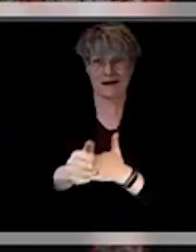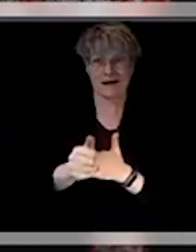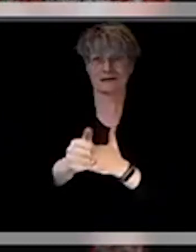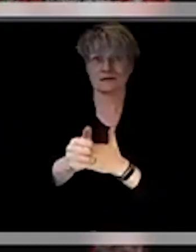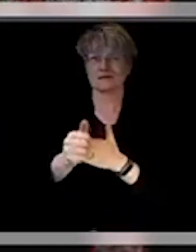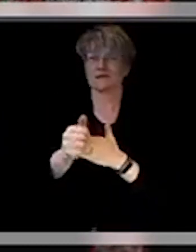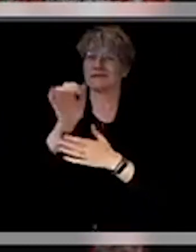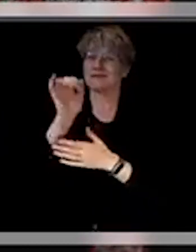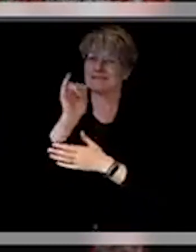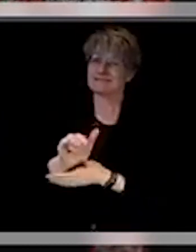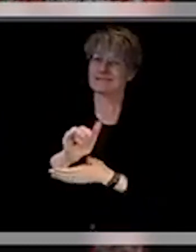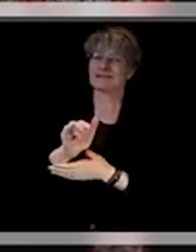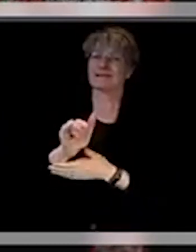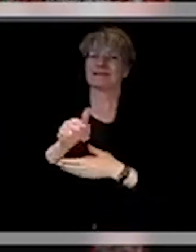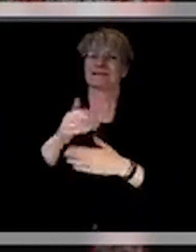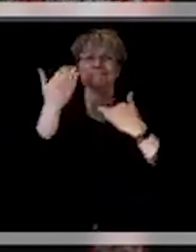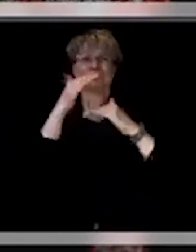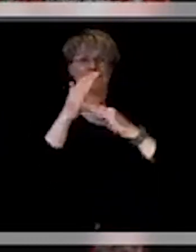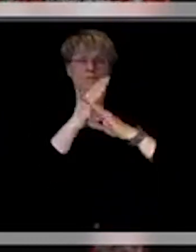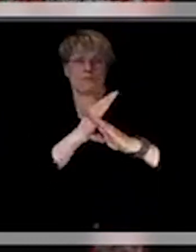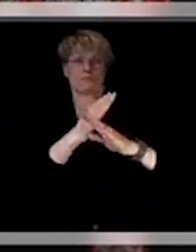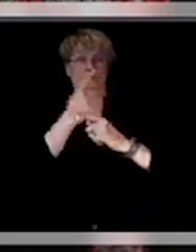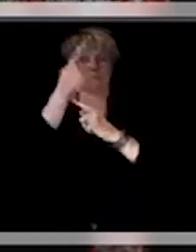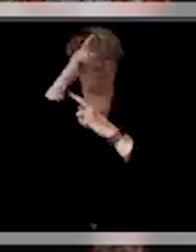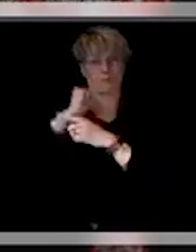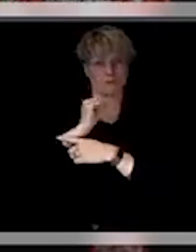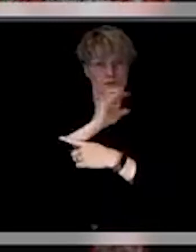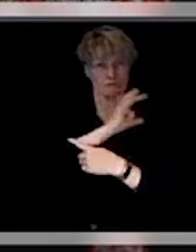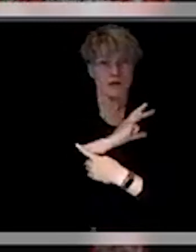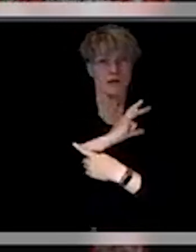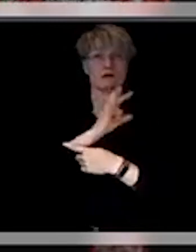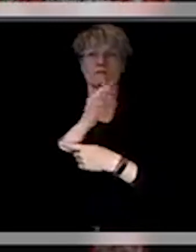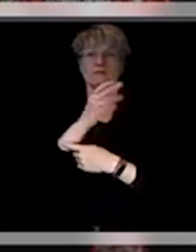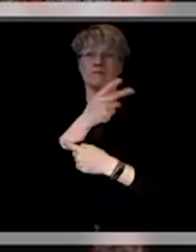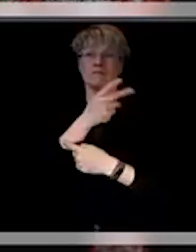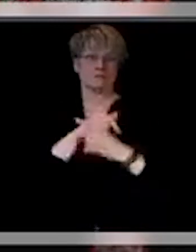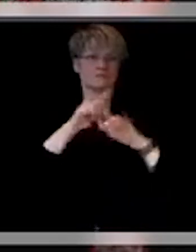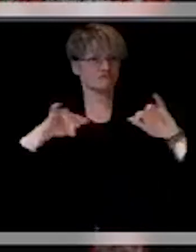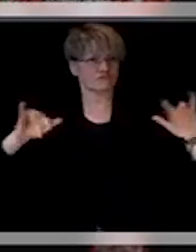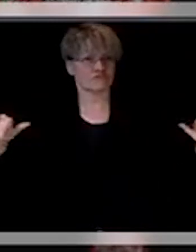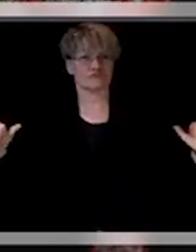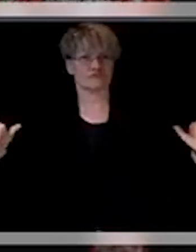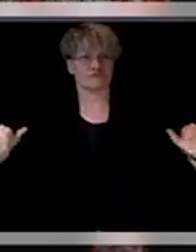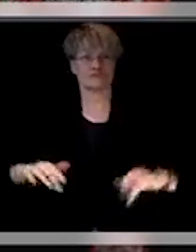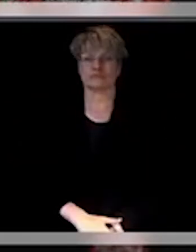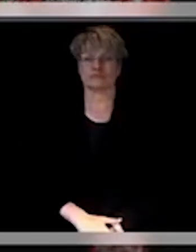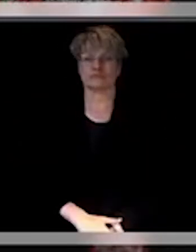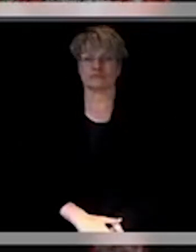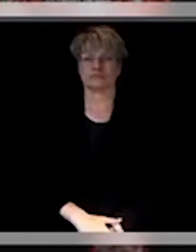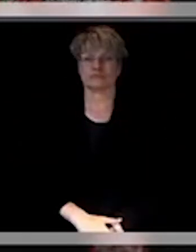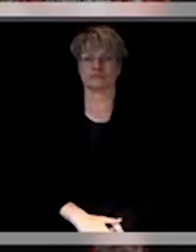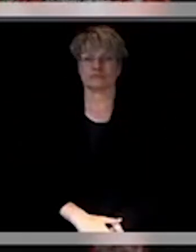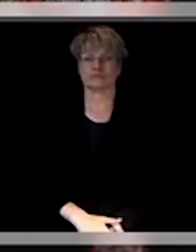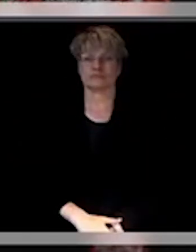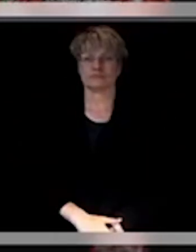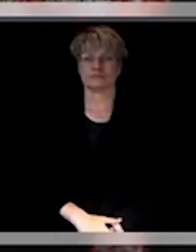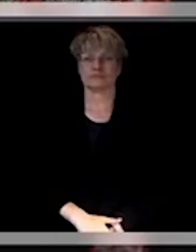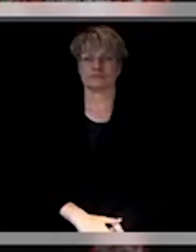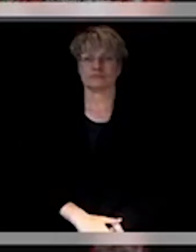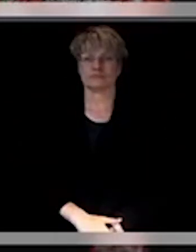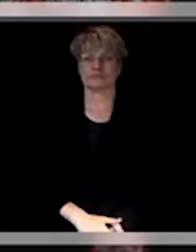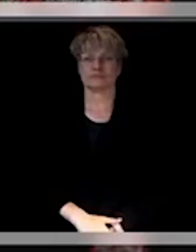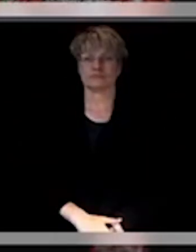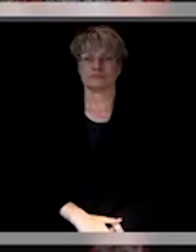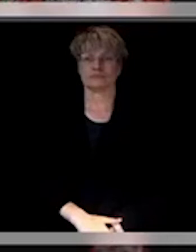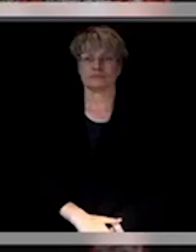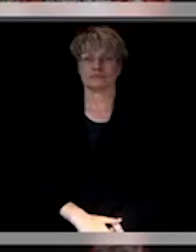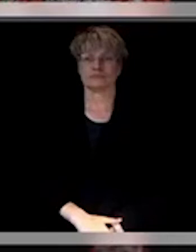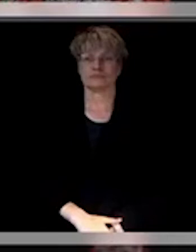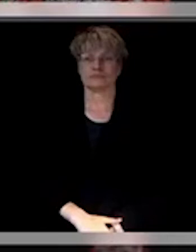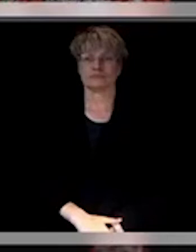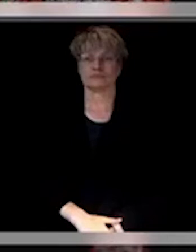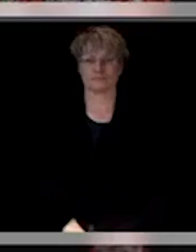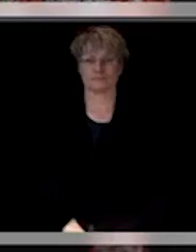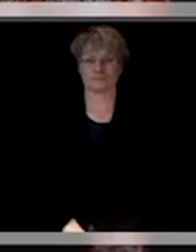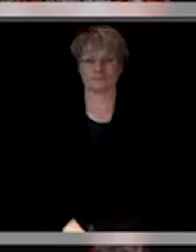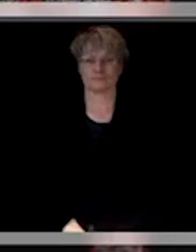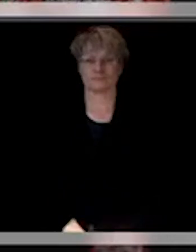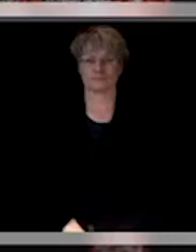Thank you, Dr. Vovakes. Steve has a question.